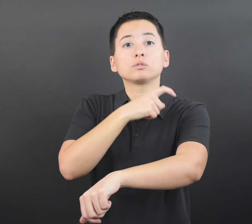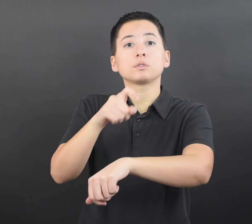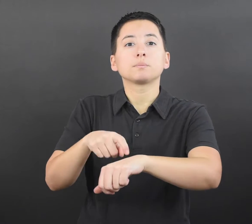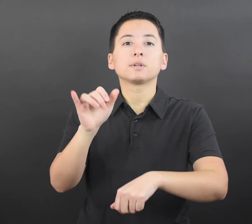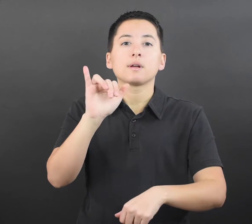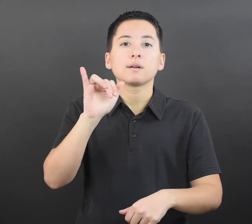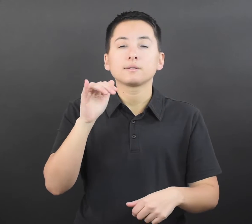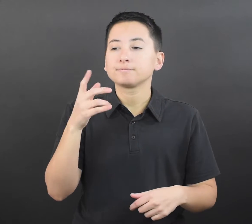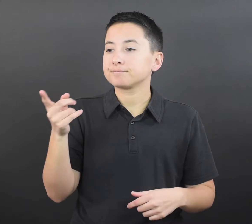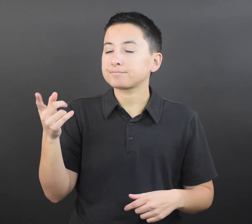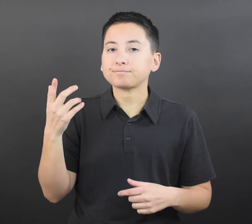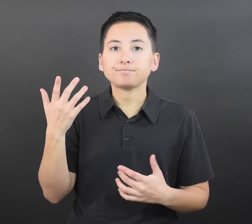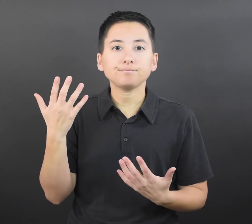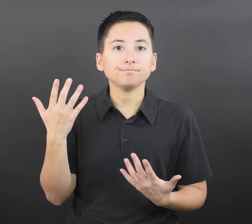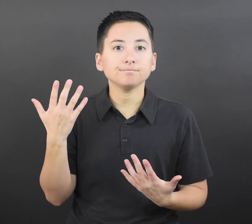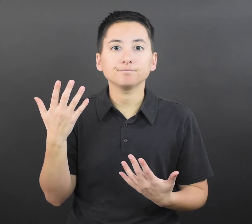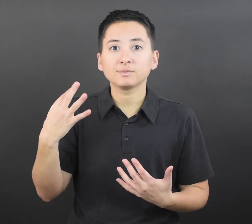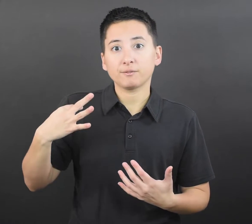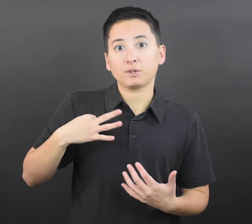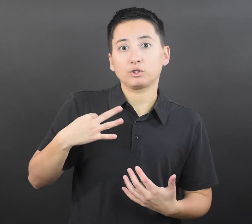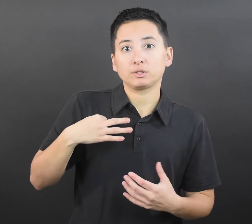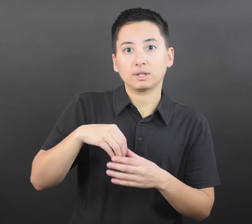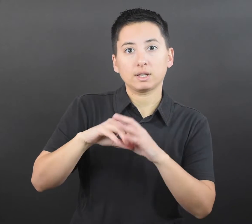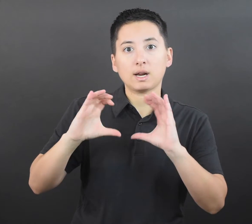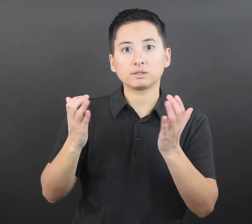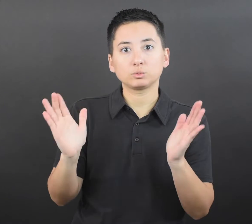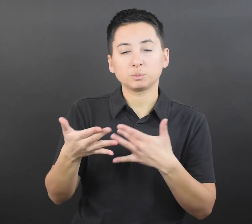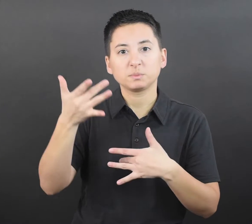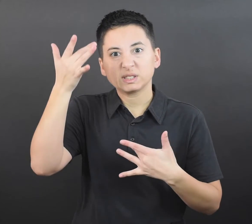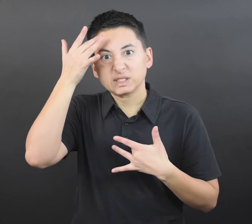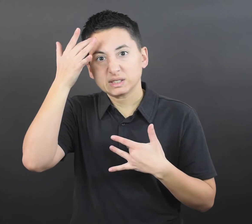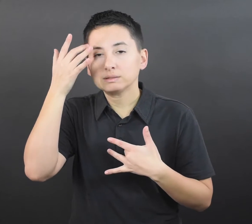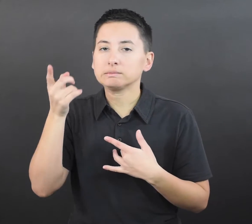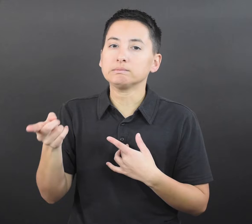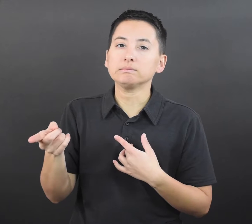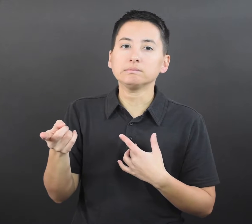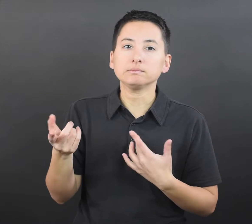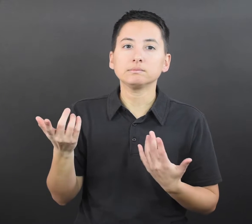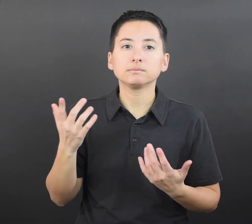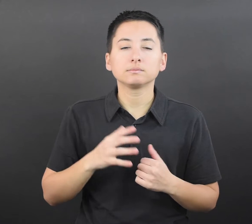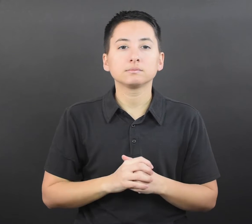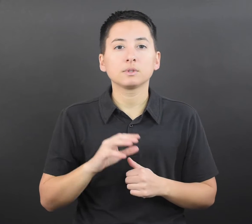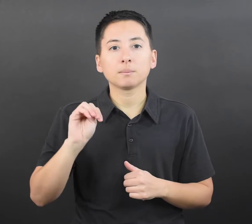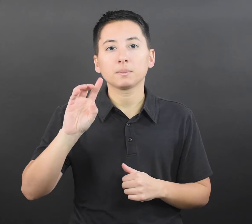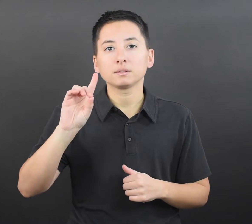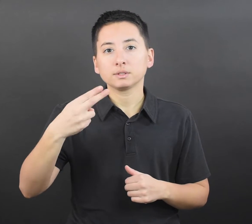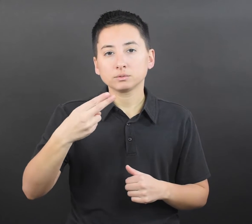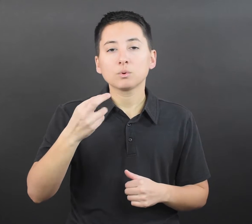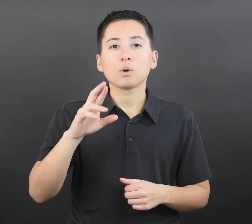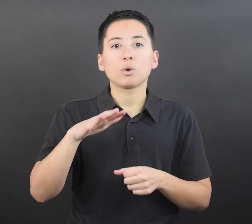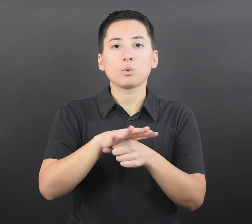facility for an extended period of time while infectious (e.g., volunteering in a classroom),